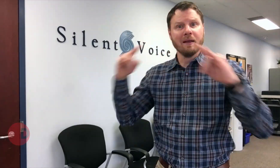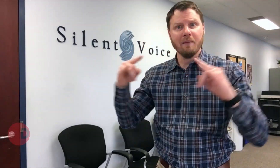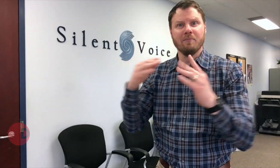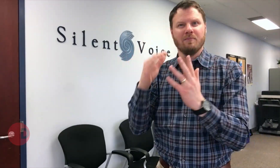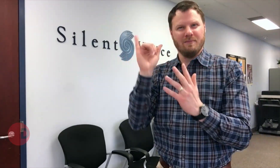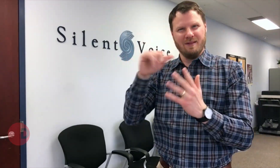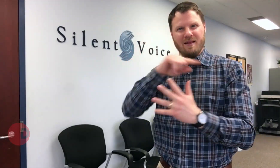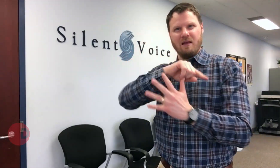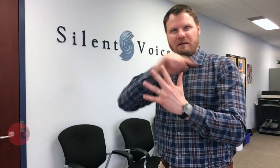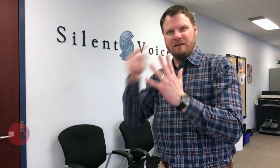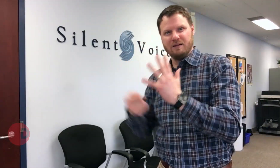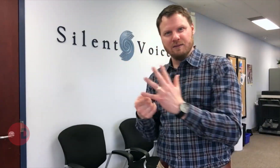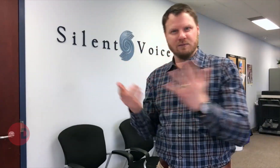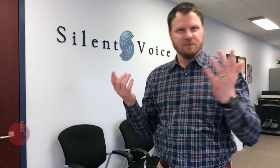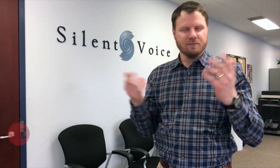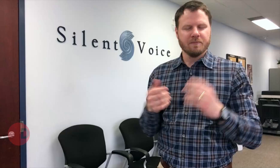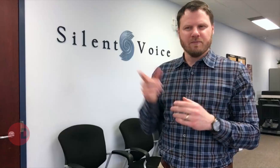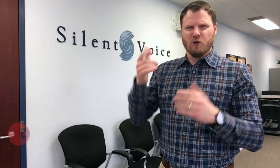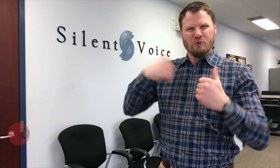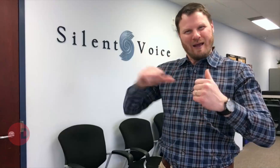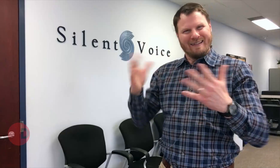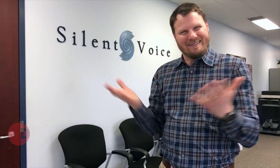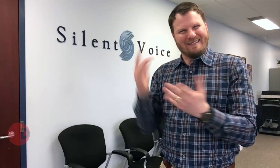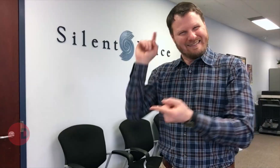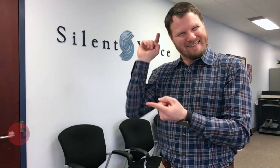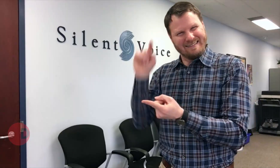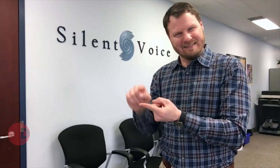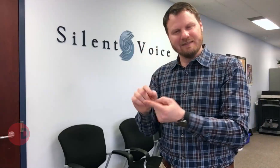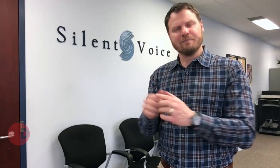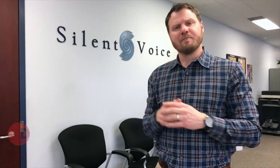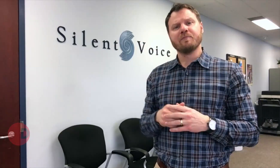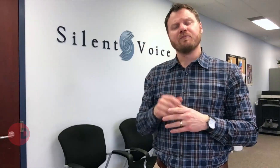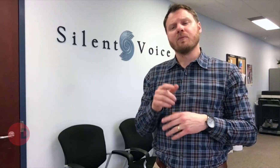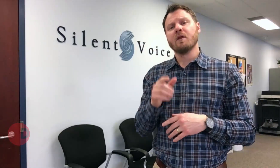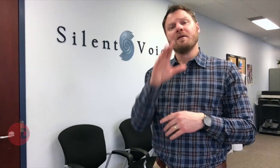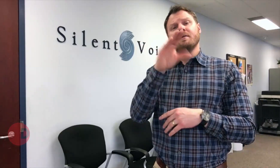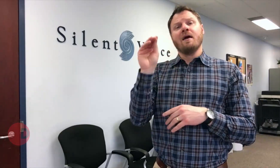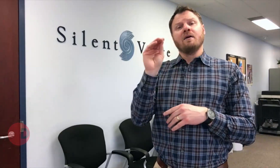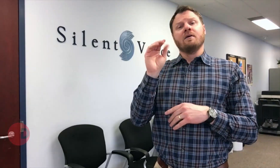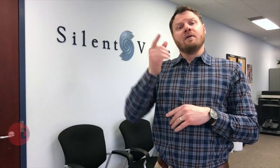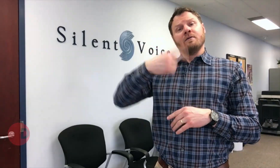classes and summer camps to engage them as much as possible.